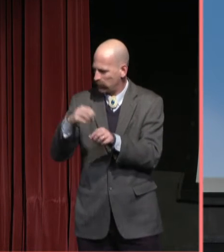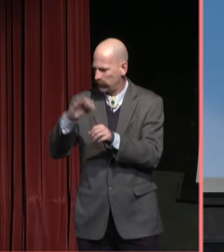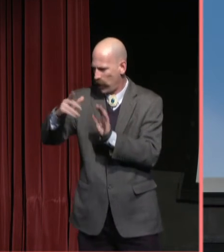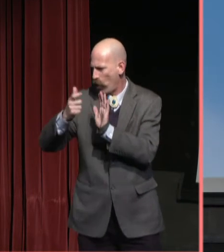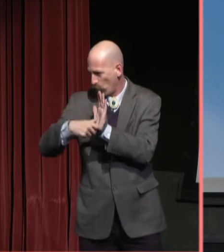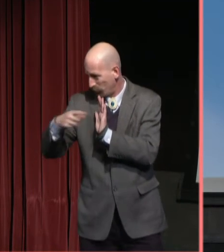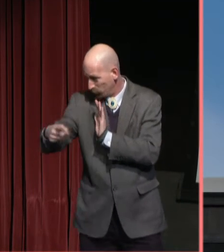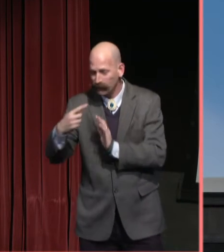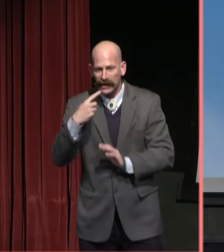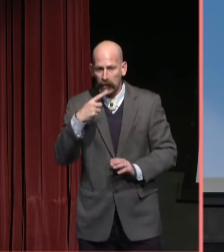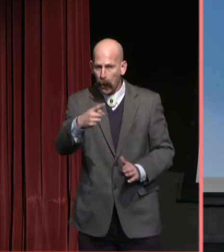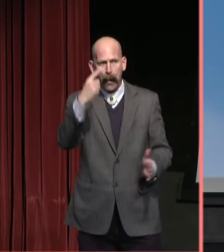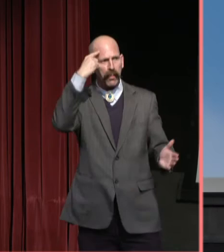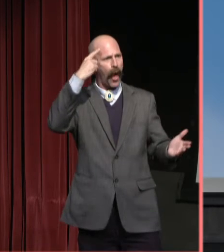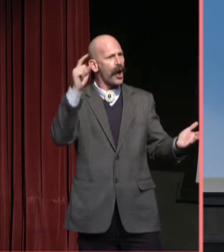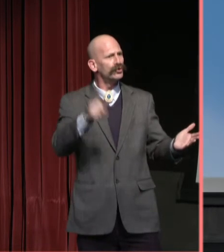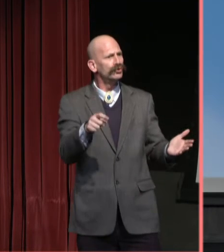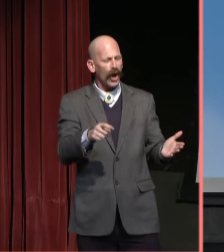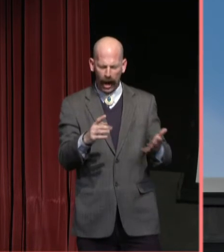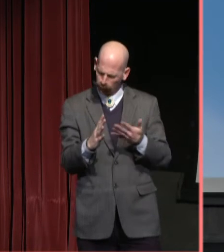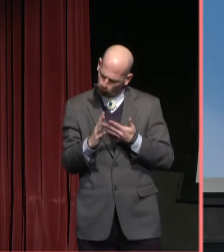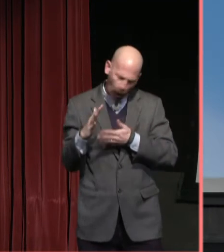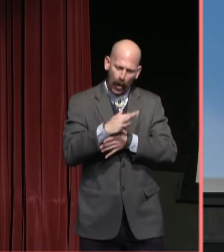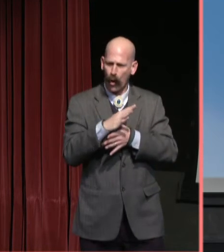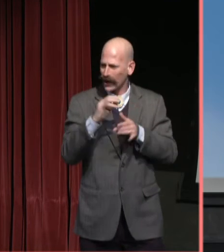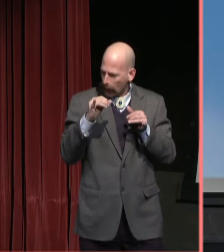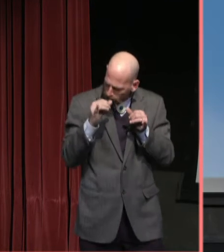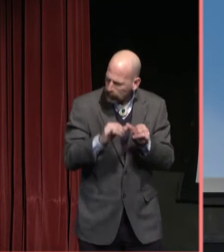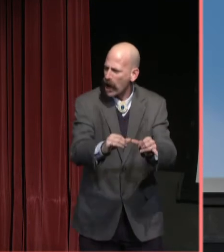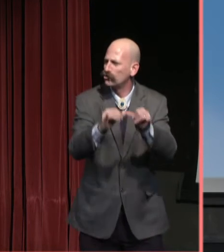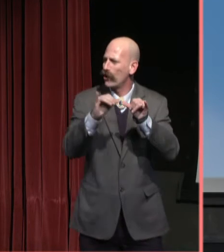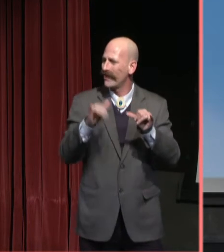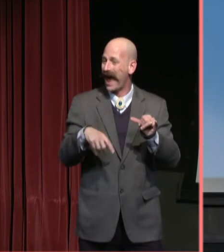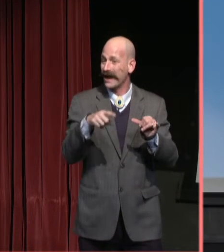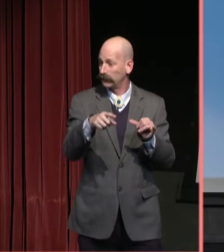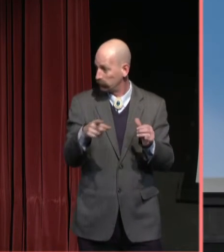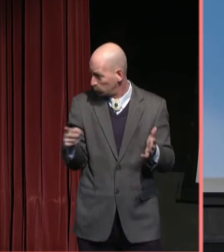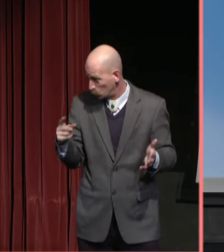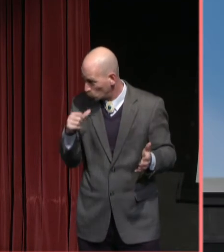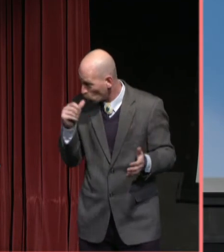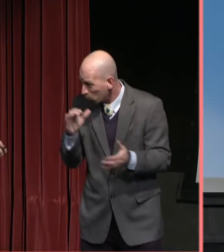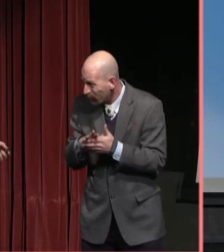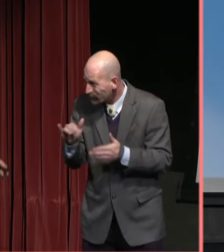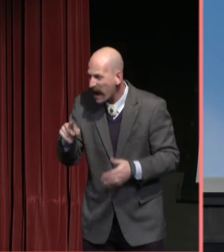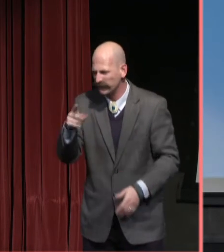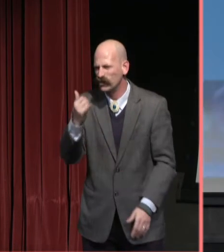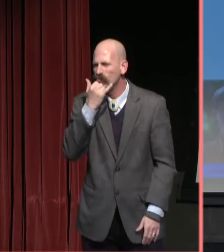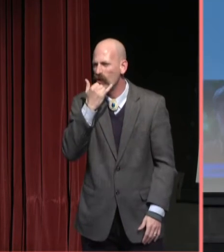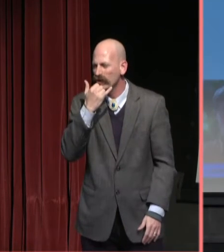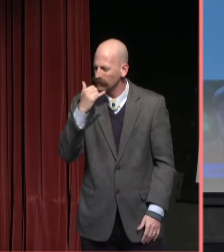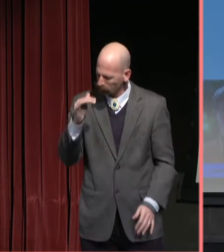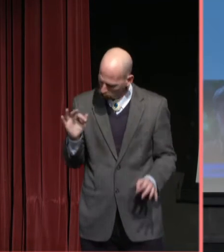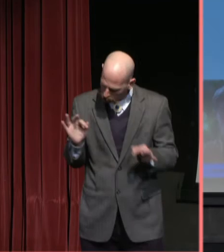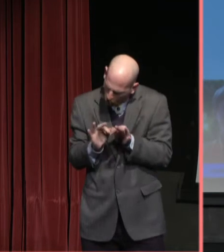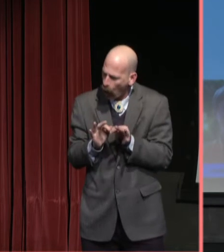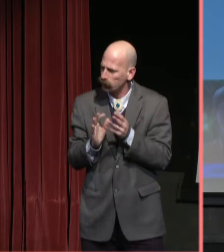in the atmosphere will be a priority. If you did think that you would be wrong.